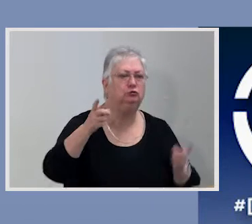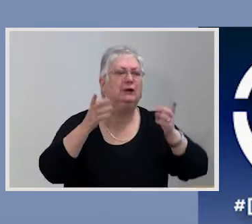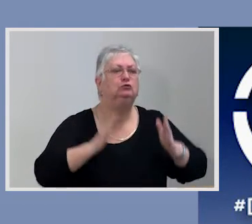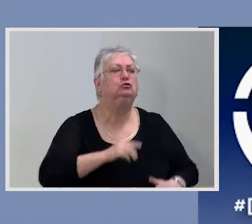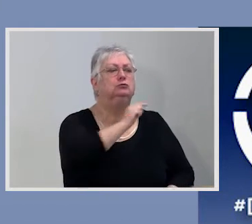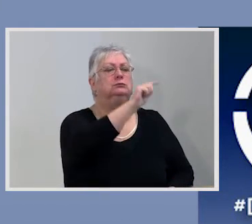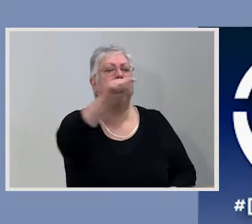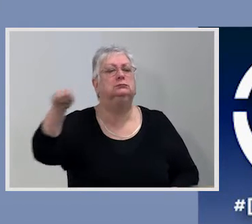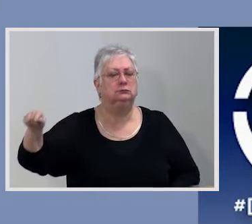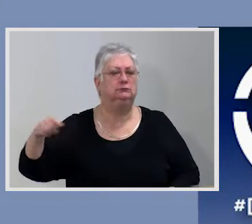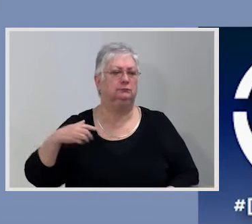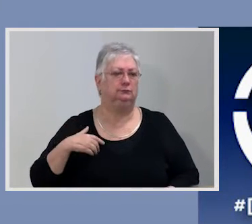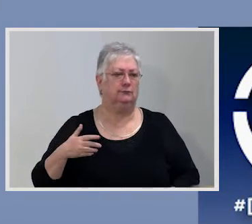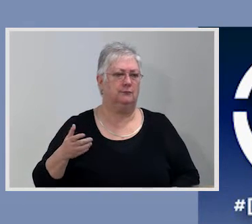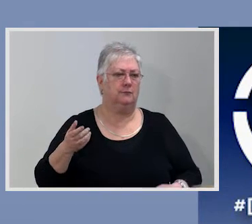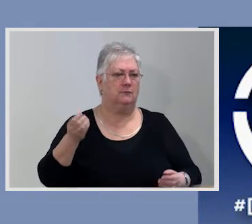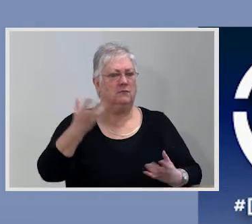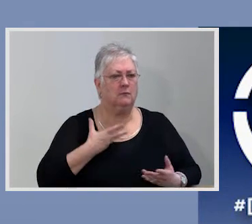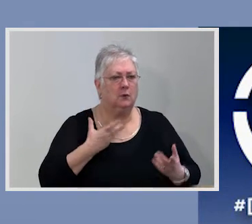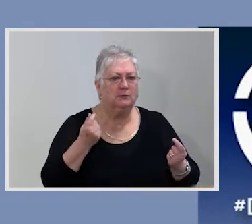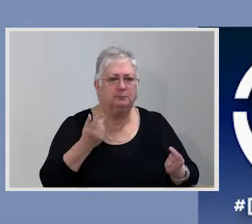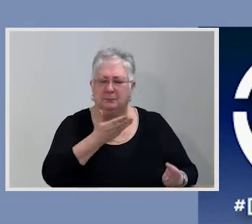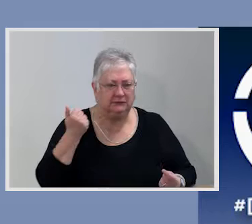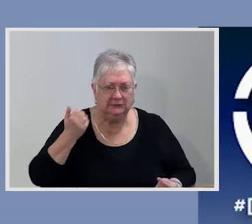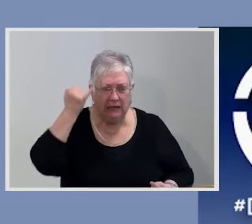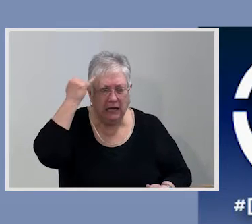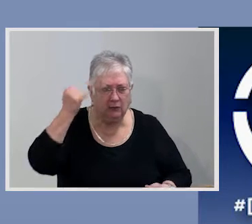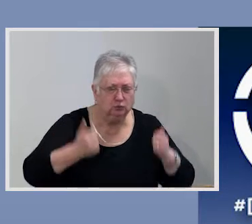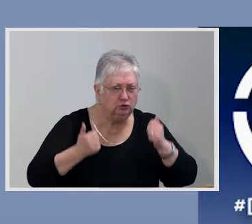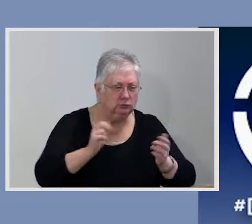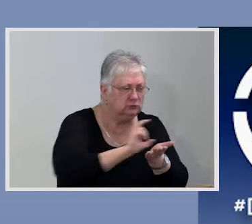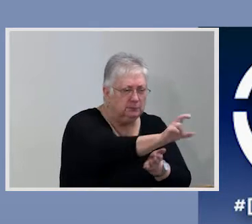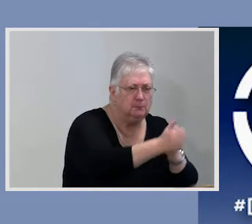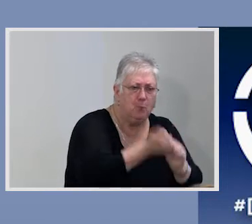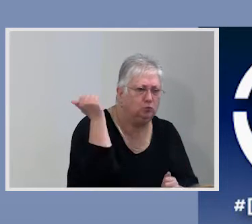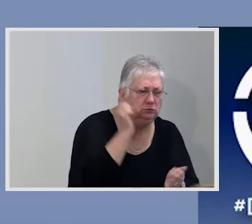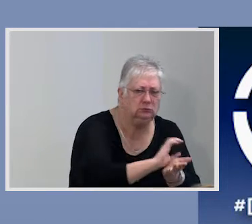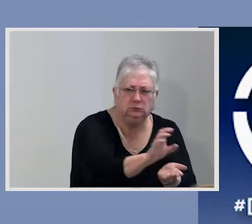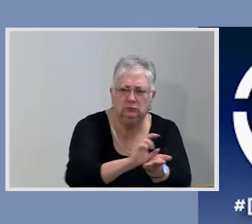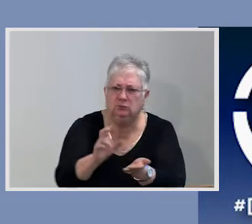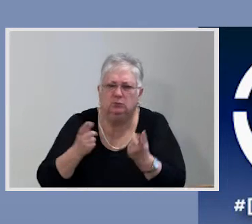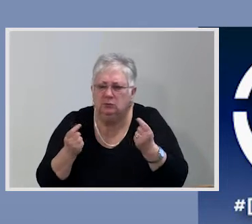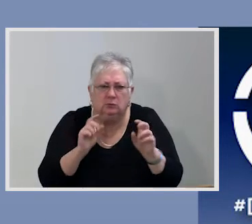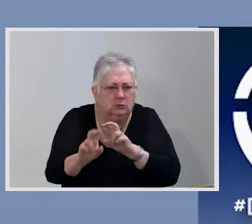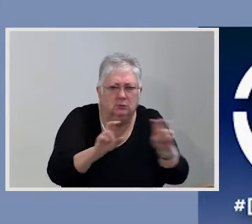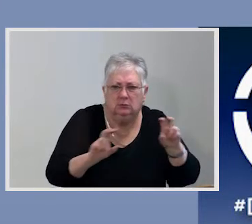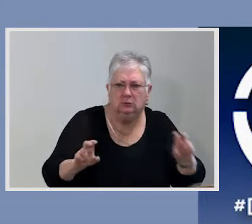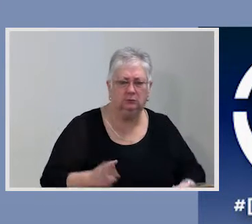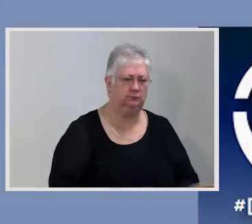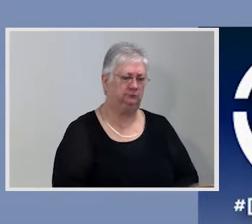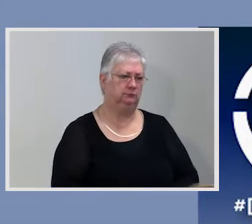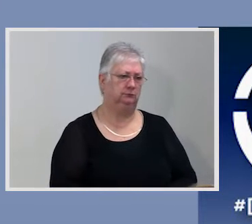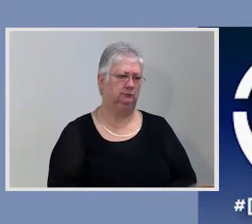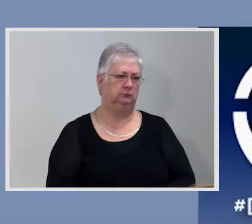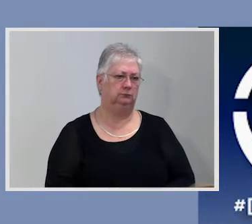WHAT DO YOU THINK ARE THE BEST IDEAS THAT WE NEED TO INVEST IN? SO THE AGENCY DIRECTORS SUBMITTED THEIR BUDGETS, SUBMITTED BIG AND SMALL